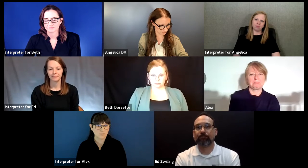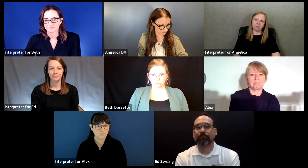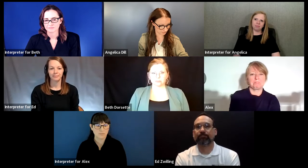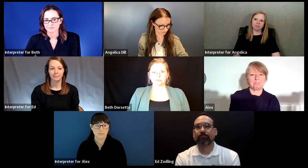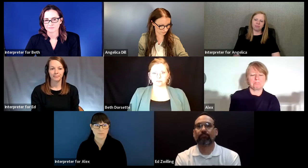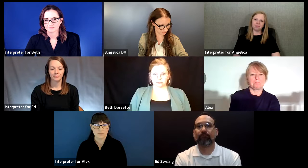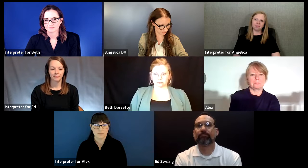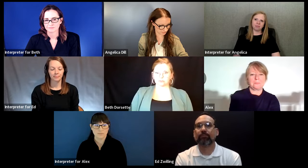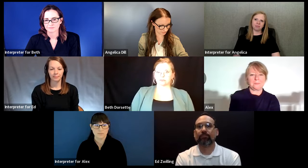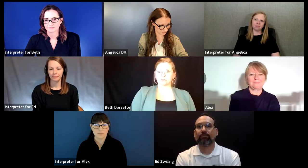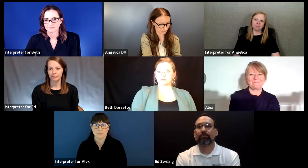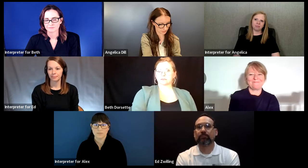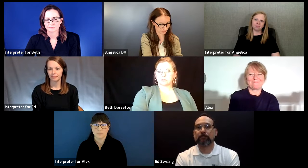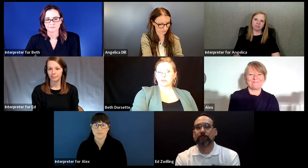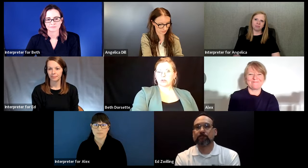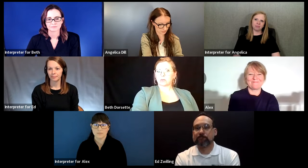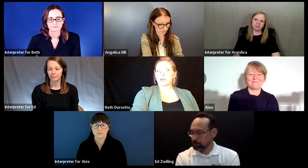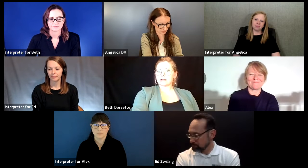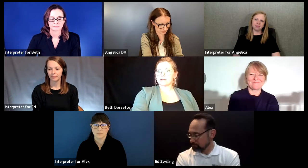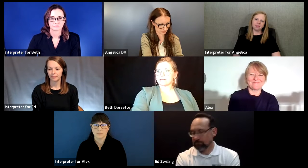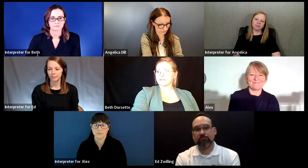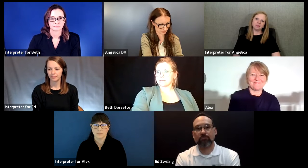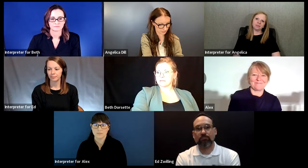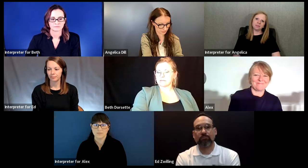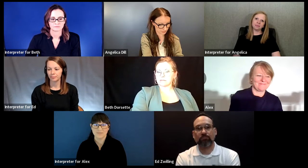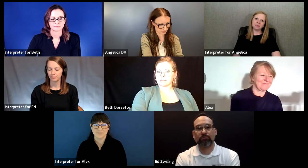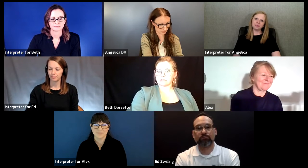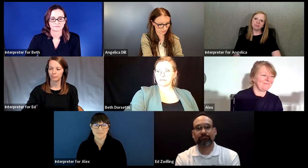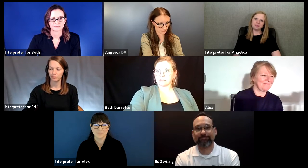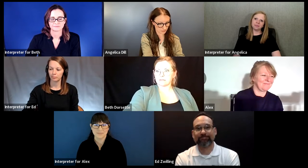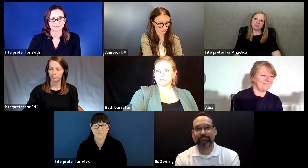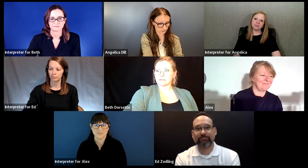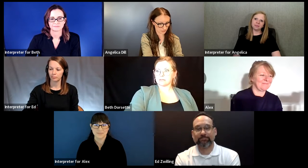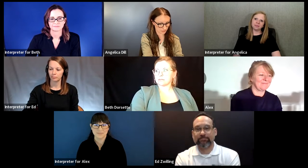You're muted, Angelica.